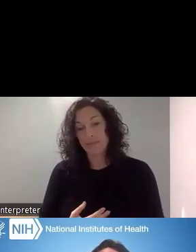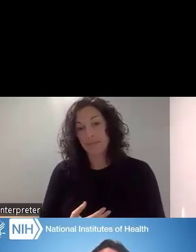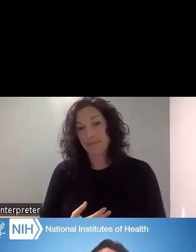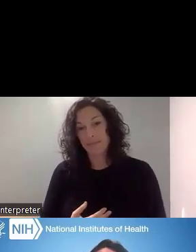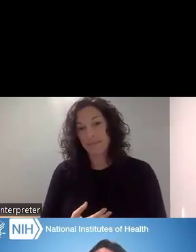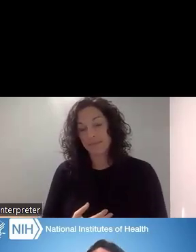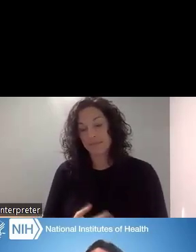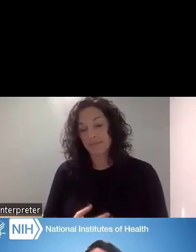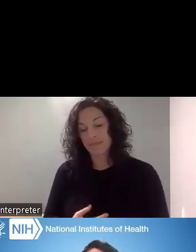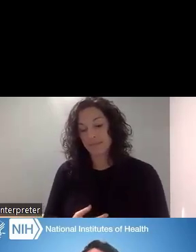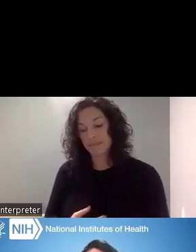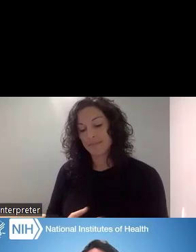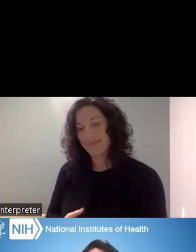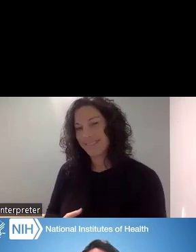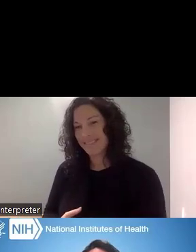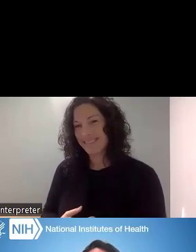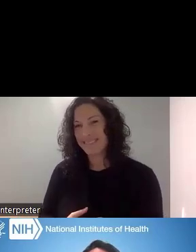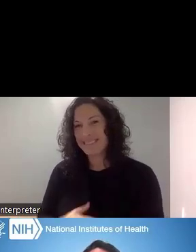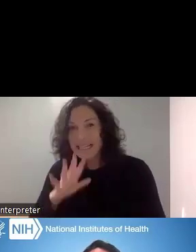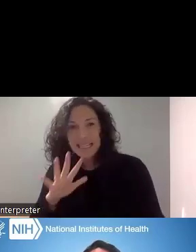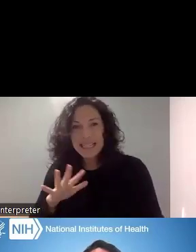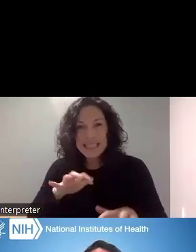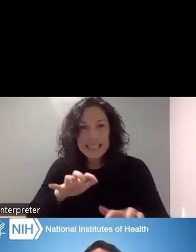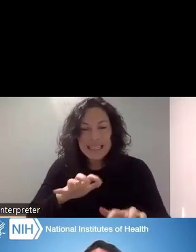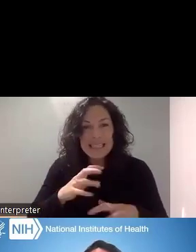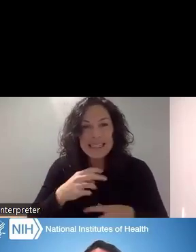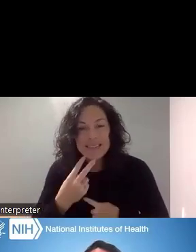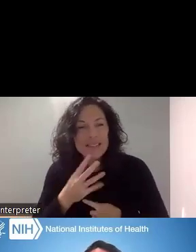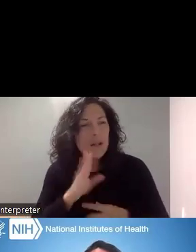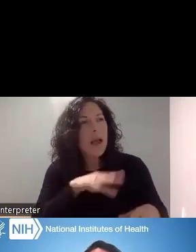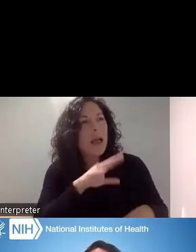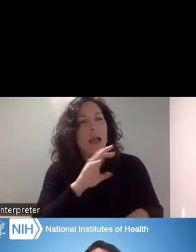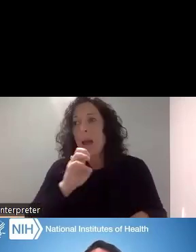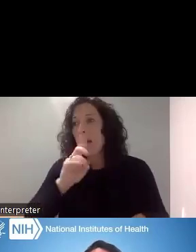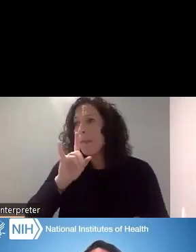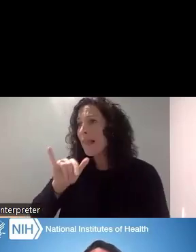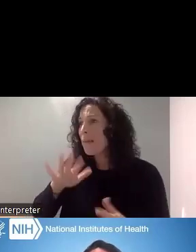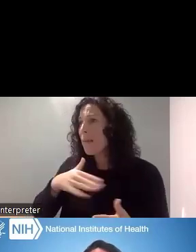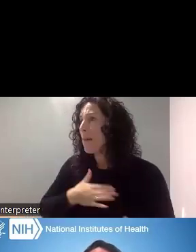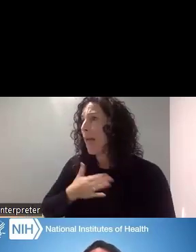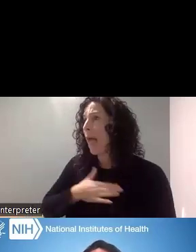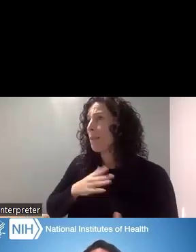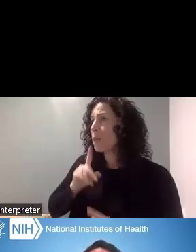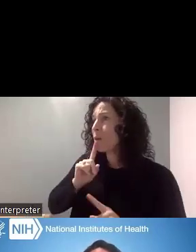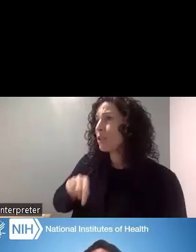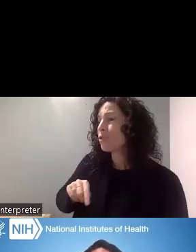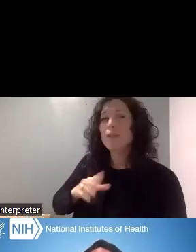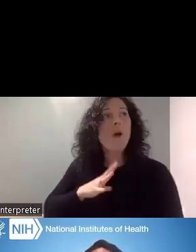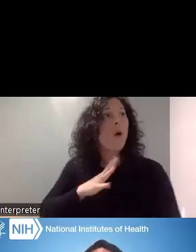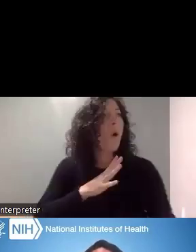Michelle Bulls: Oh, go ahead, Kristin. Kristin Ta: Oh, that was Emily, but I'm happy to answer the question, if you want. Michelle Bulls: Okay. Go ahead.